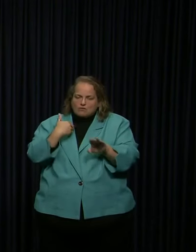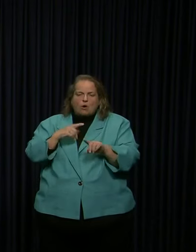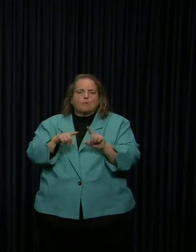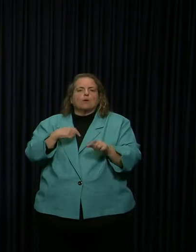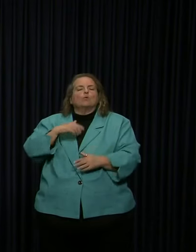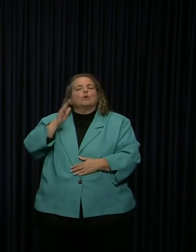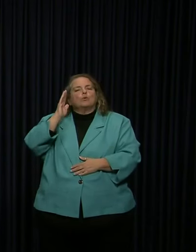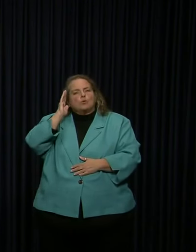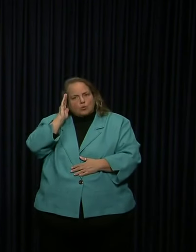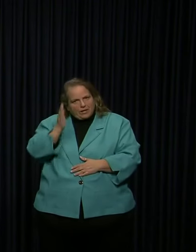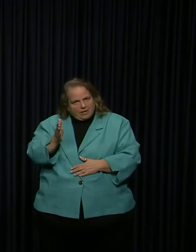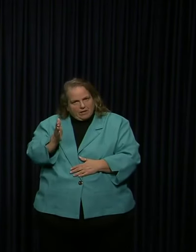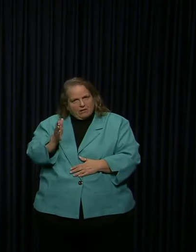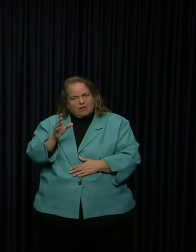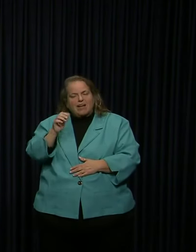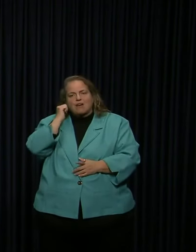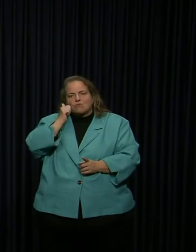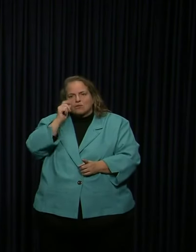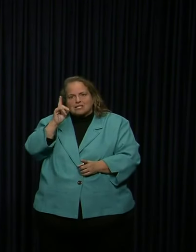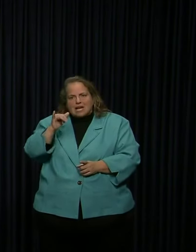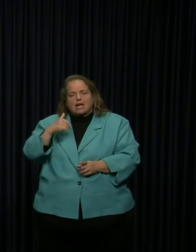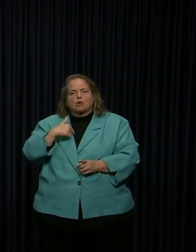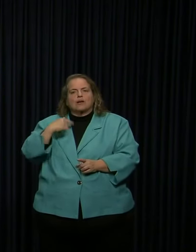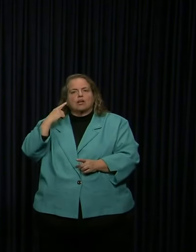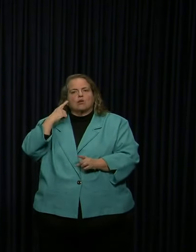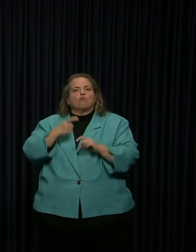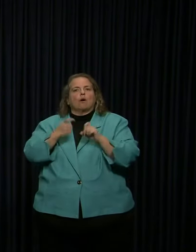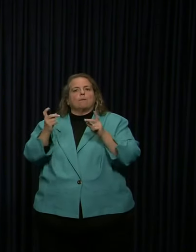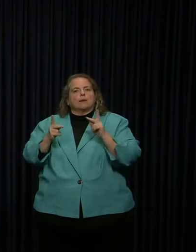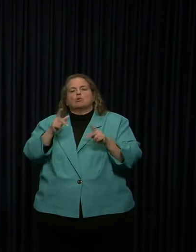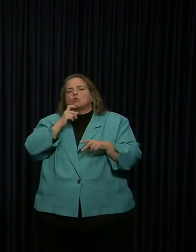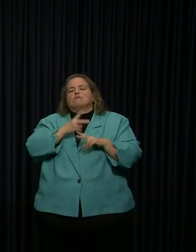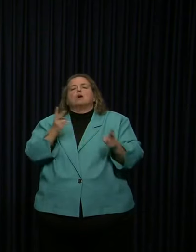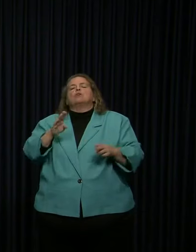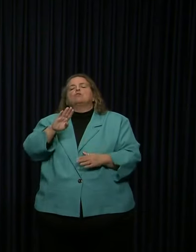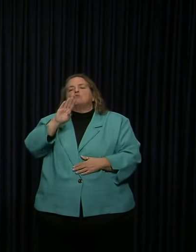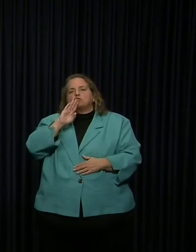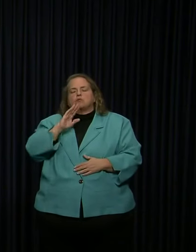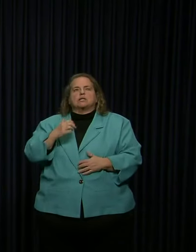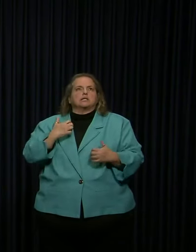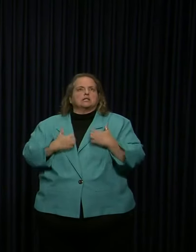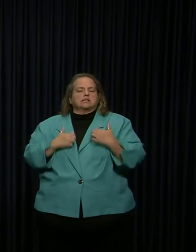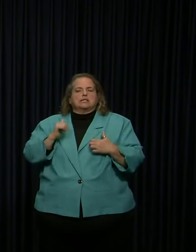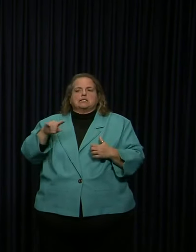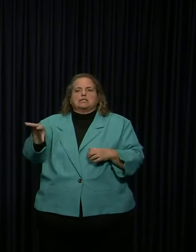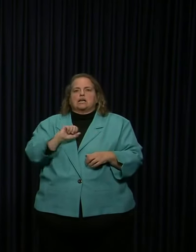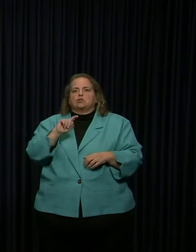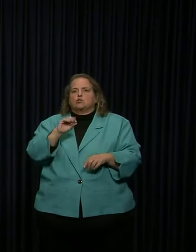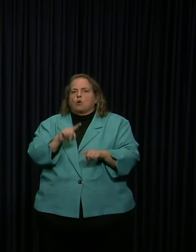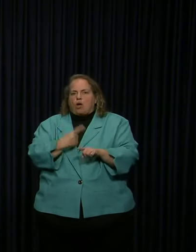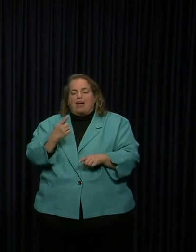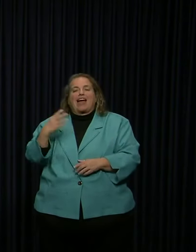CORONAVIRUS, AND YOU CAN'T GET IN TO GET A PHOTO I.D. YOU CAN'T.